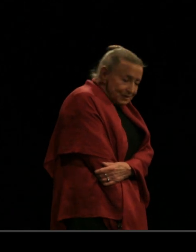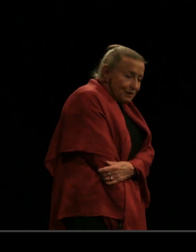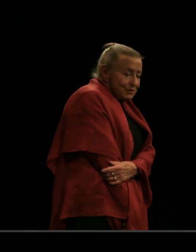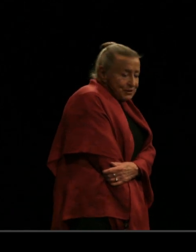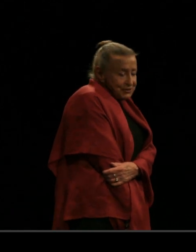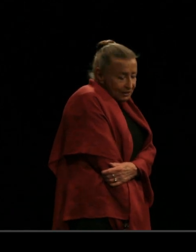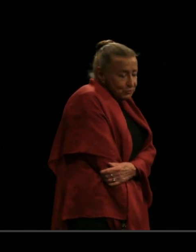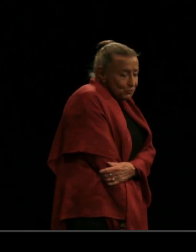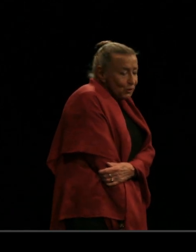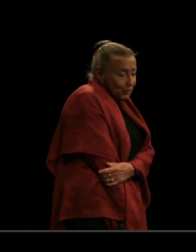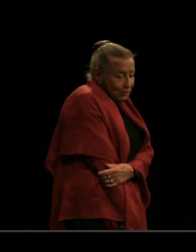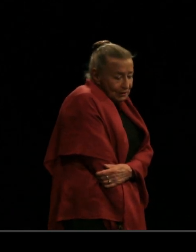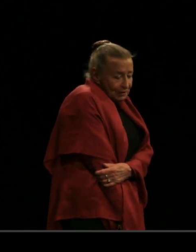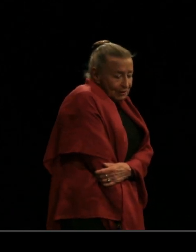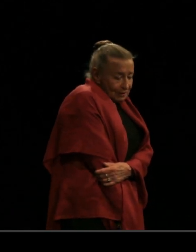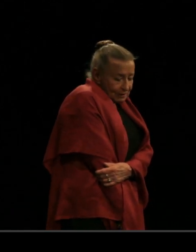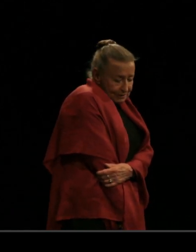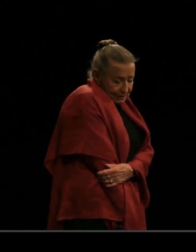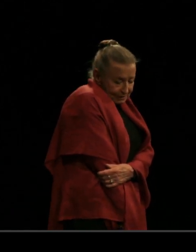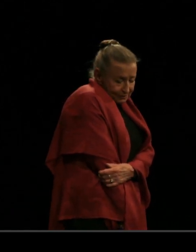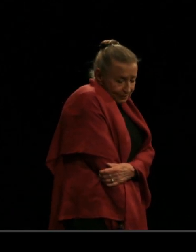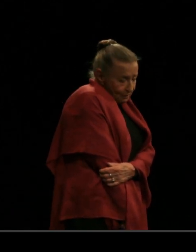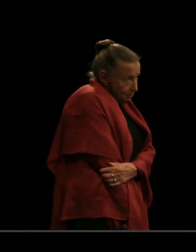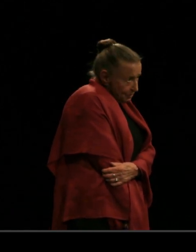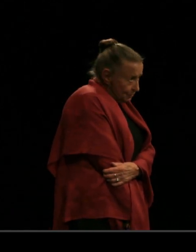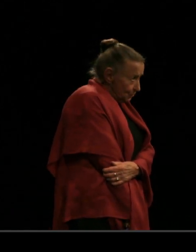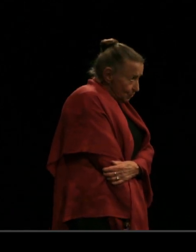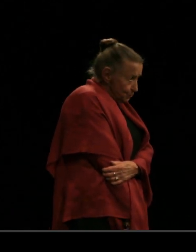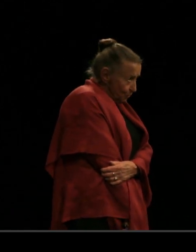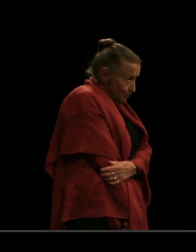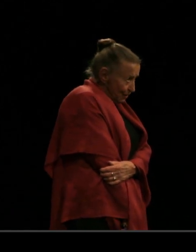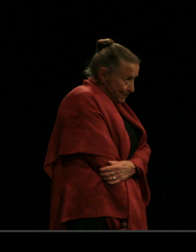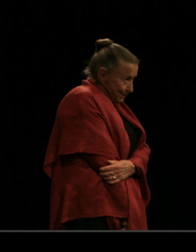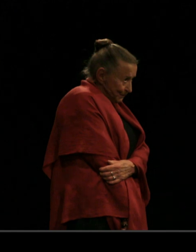and would have talked for goodness know how long